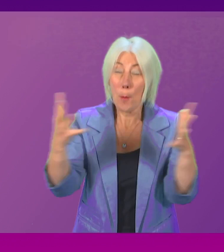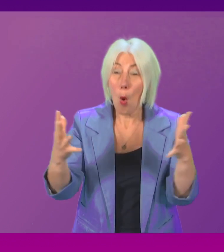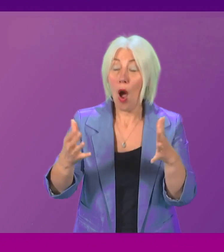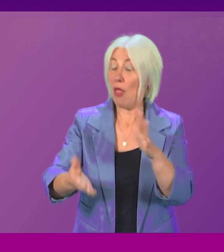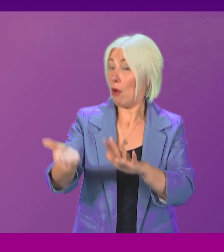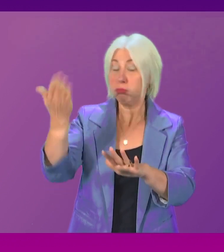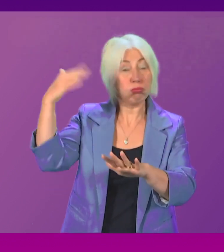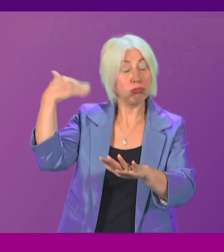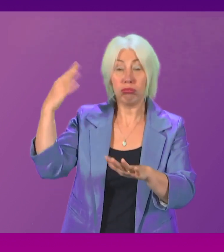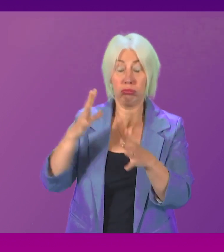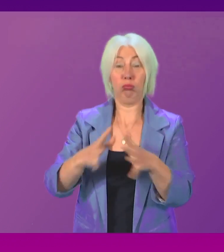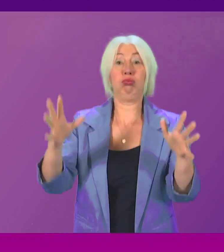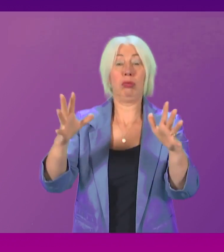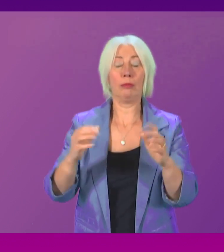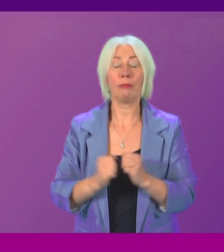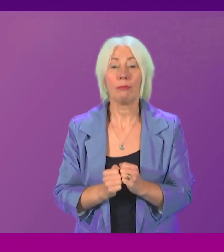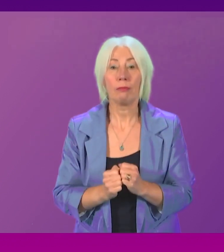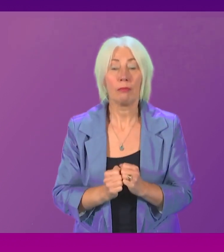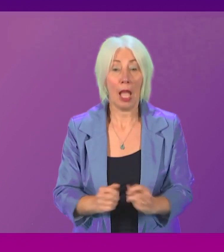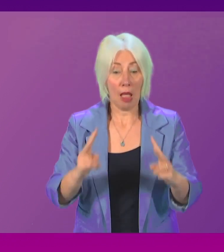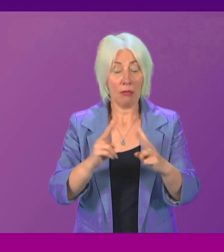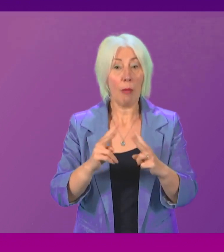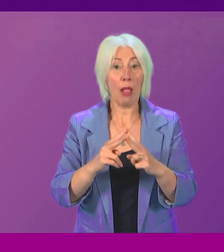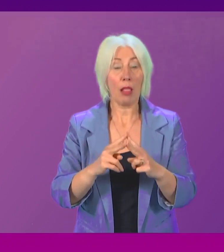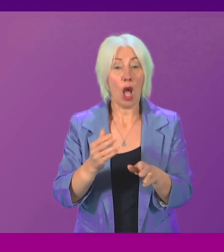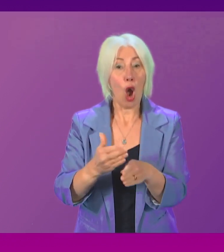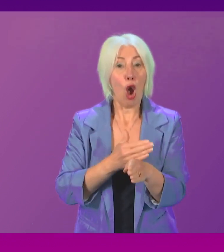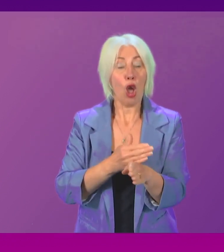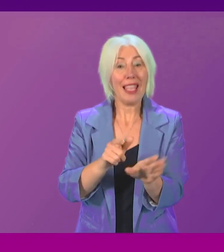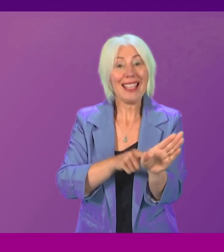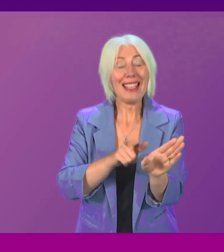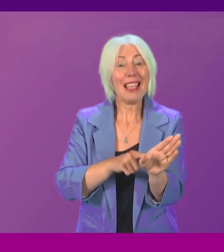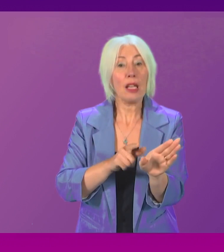There has been a doubling of early years education and childcare.